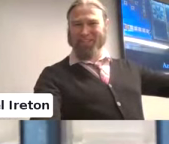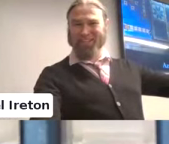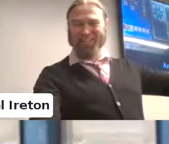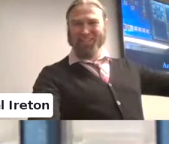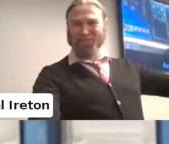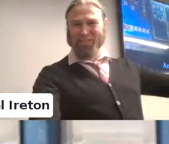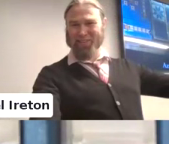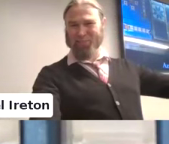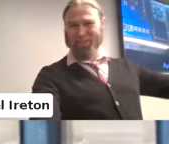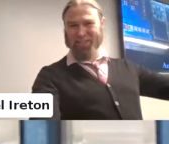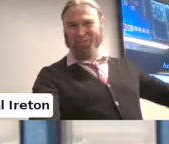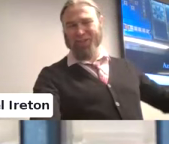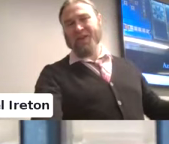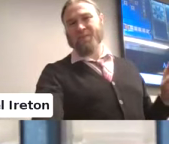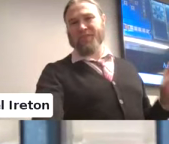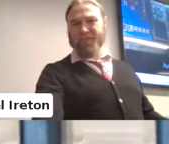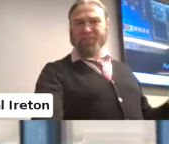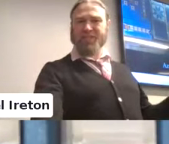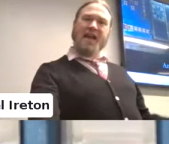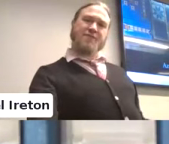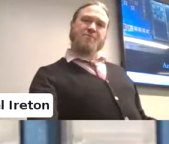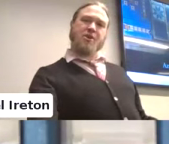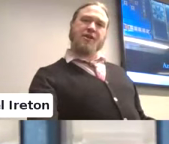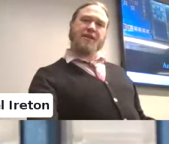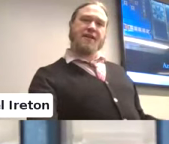This one, the Crystal mosaic was actually an expansion that was stole depending on how well you can see the screen here, we can maybe show a picture of it as well.